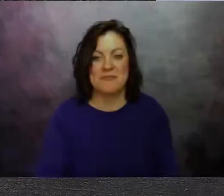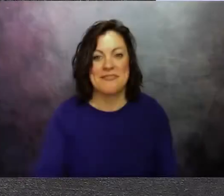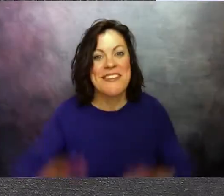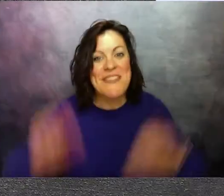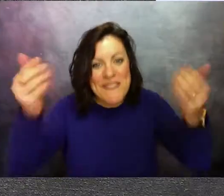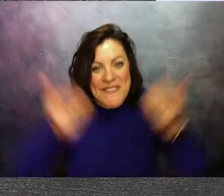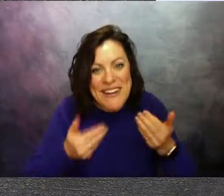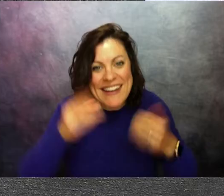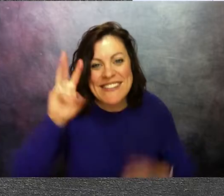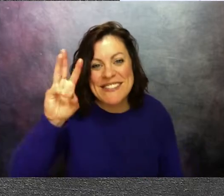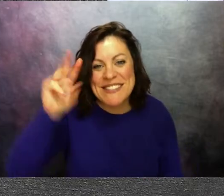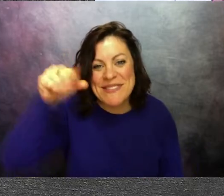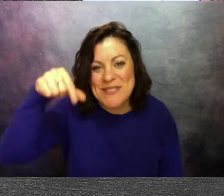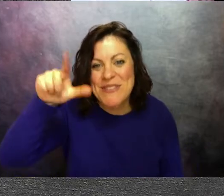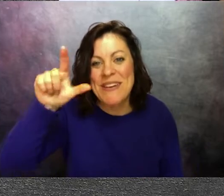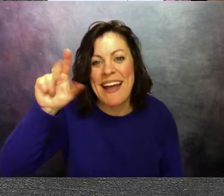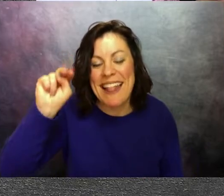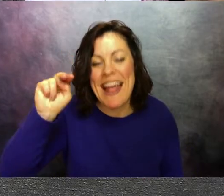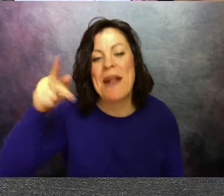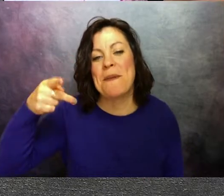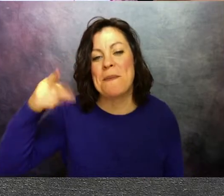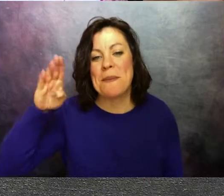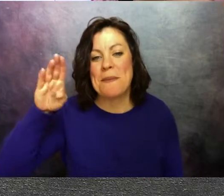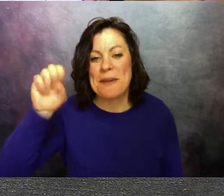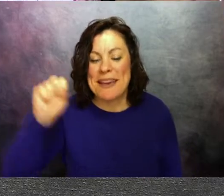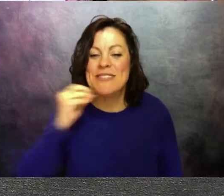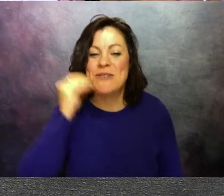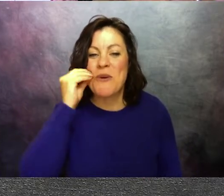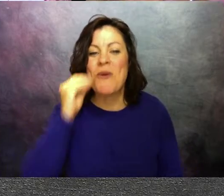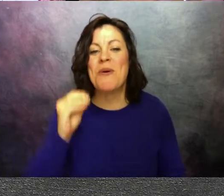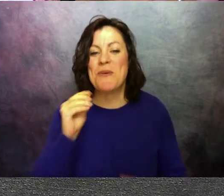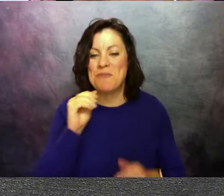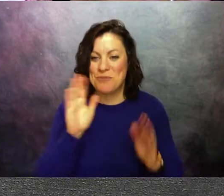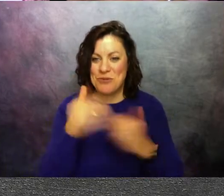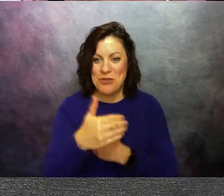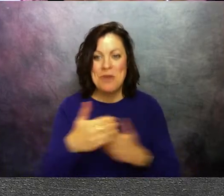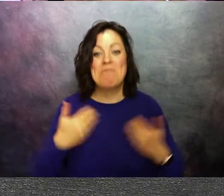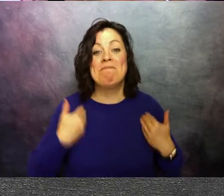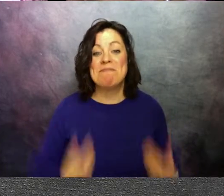Welcome to WQLN PBS homeroom. My name is Miss Valerie,